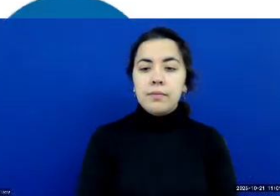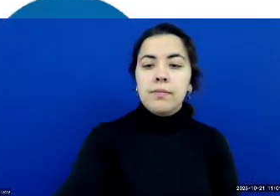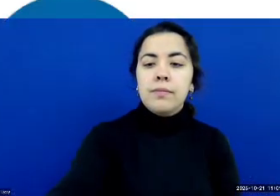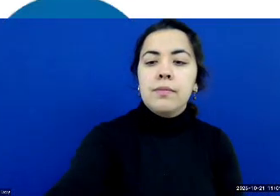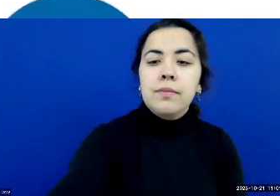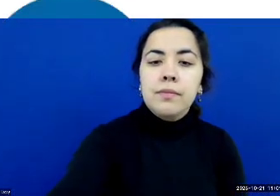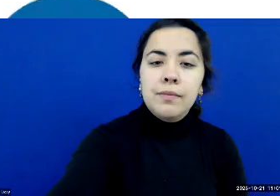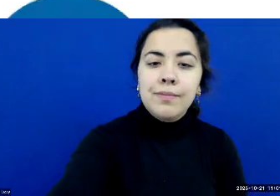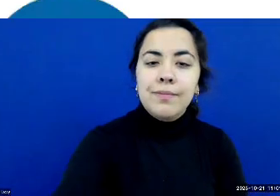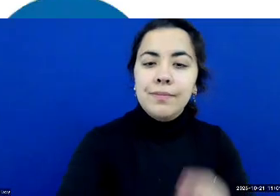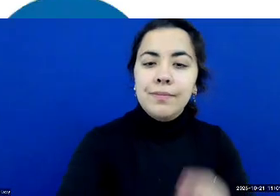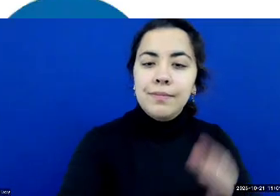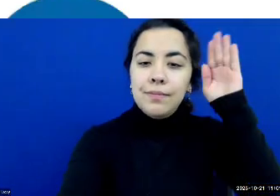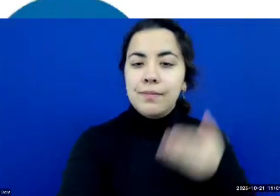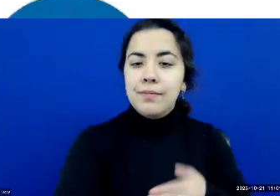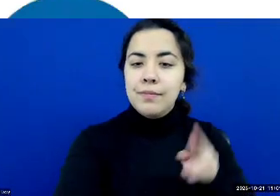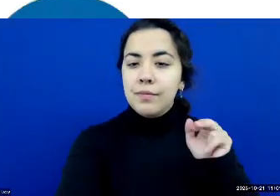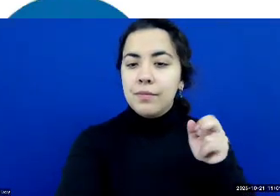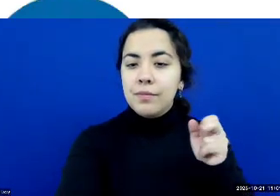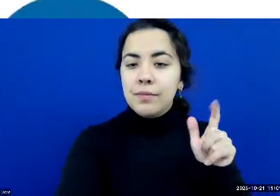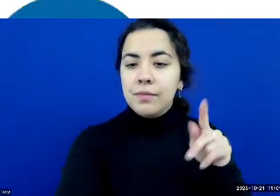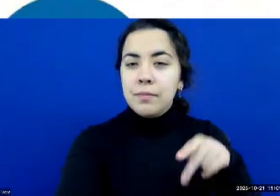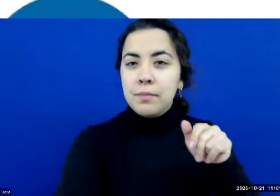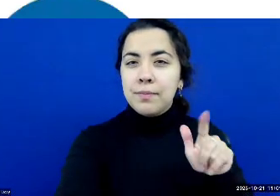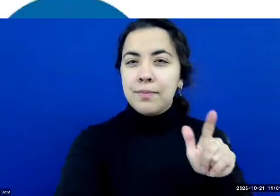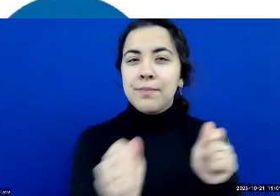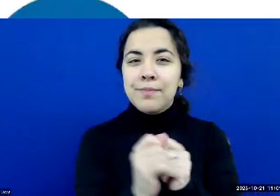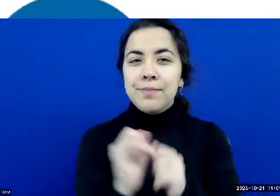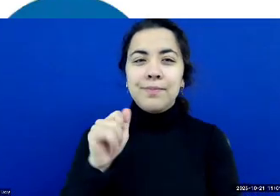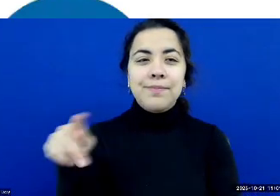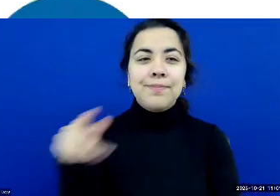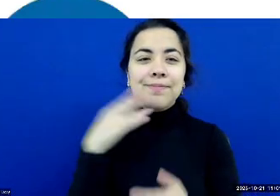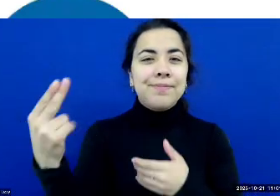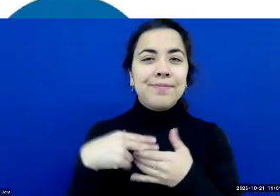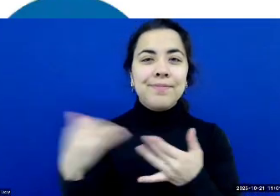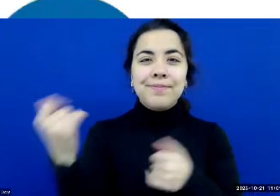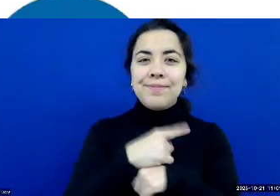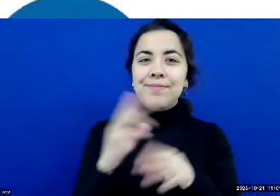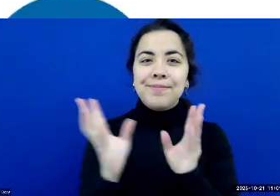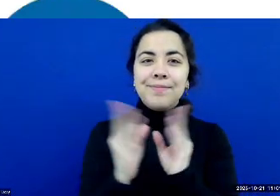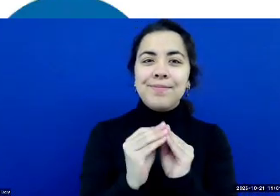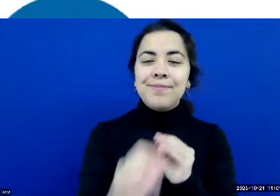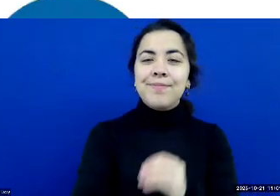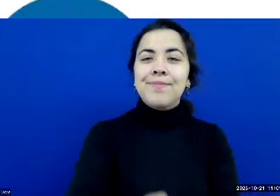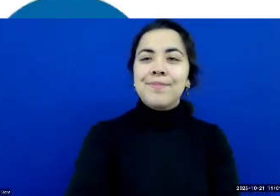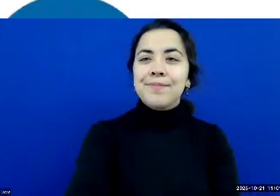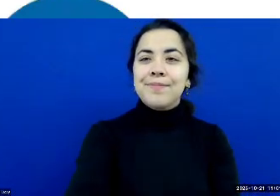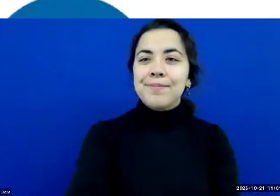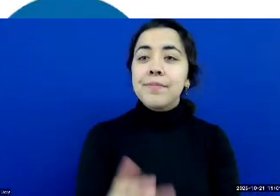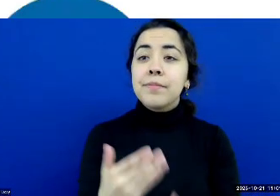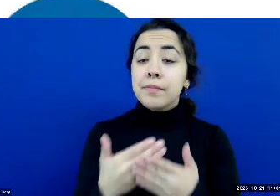Rachel Paul, IAAP: Hello everyone, I'm Rachel Paul with IAAP, and thank you for joining us for today's webinar.